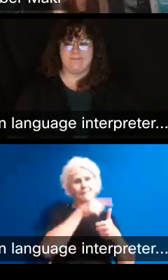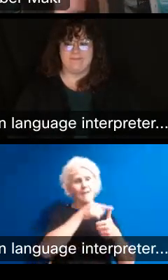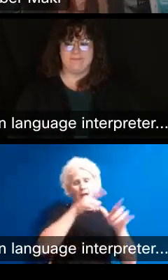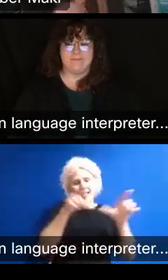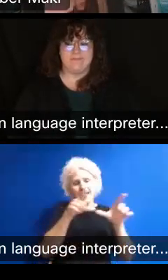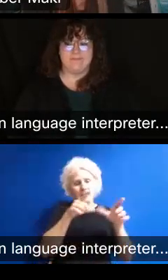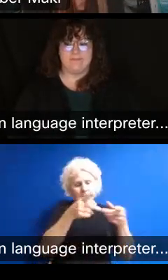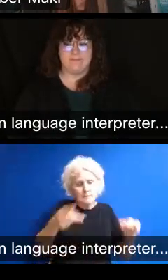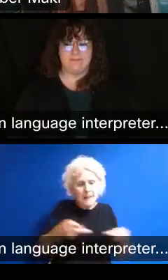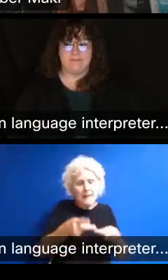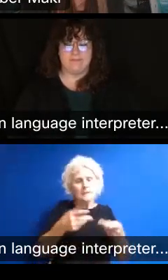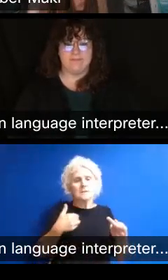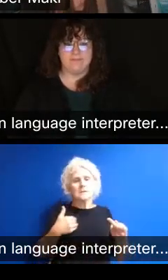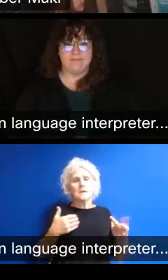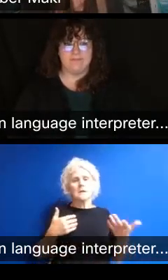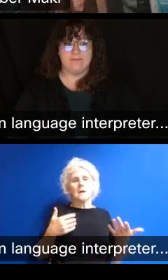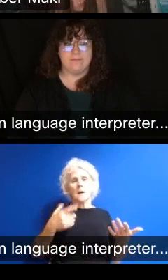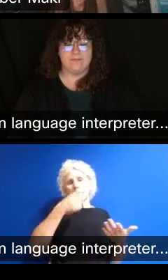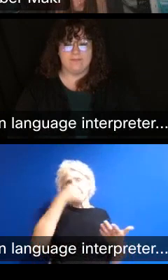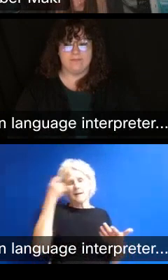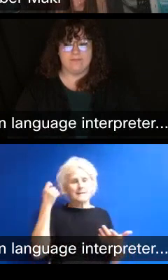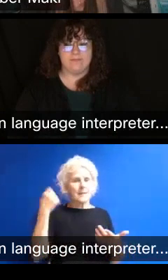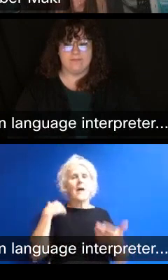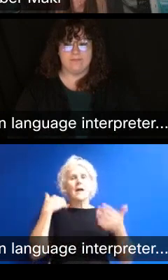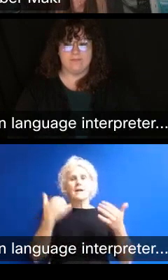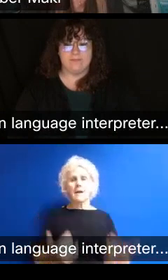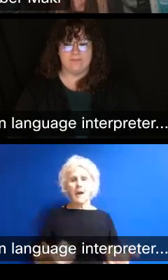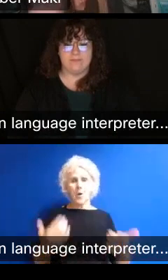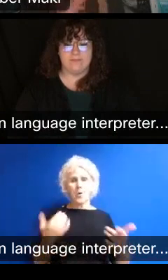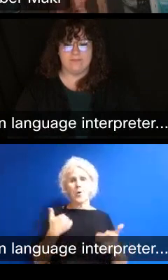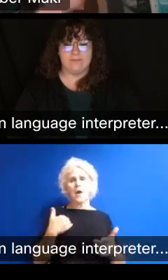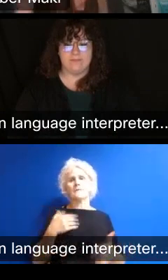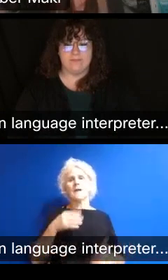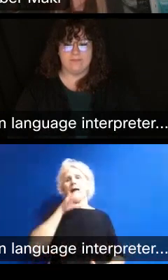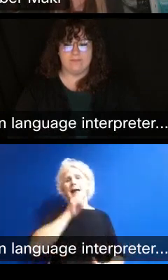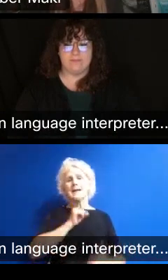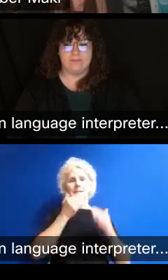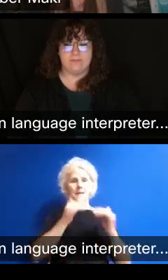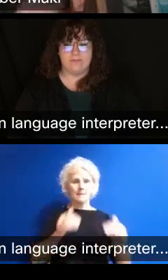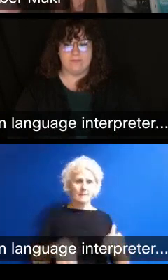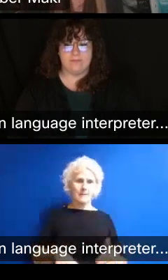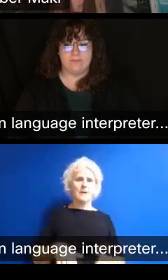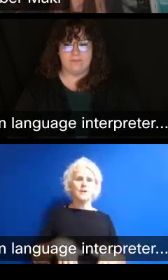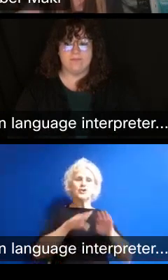and because of that there now comes in an age limit. So, child foster care serve children,